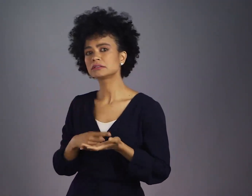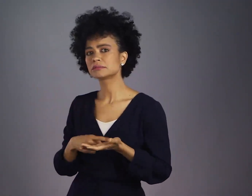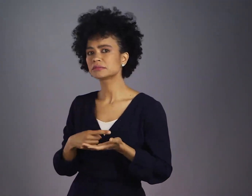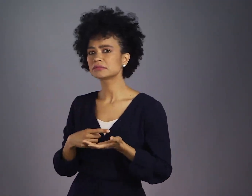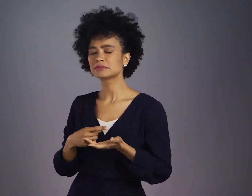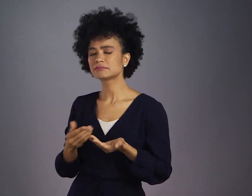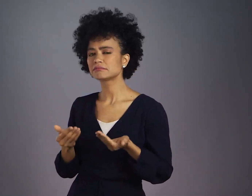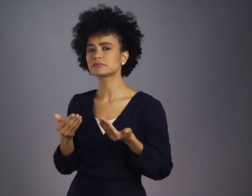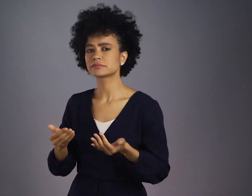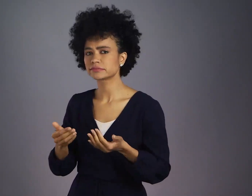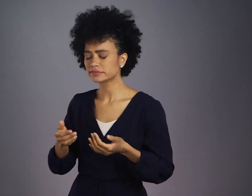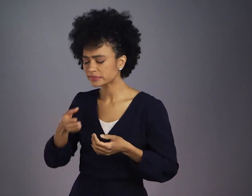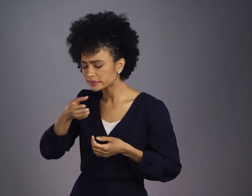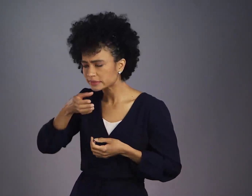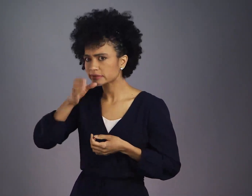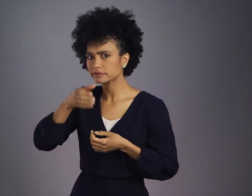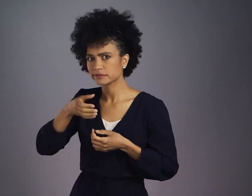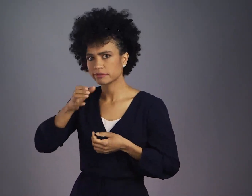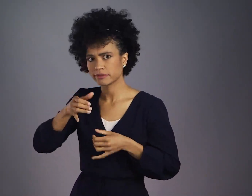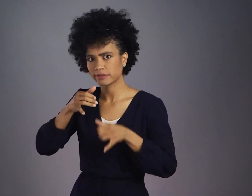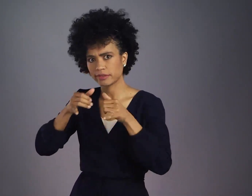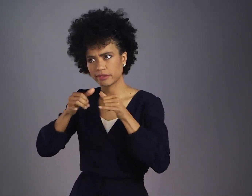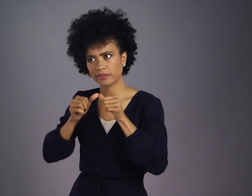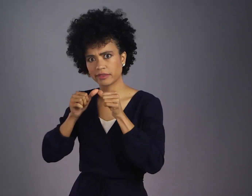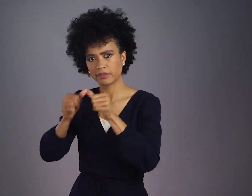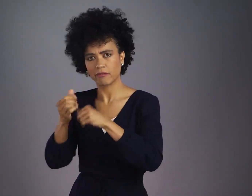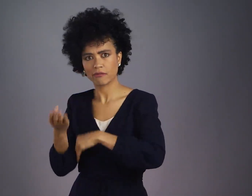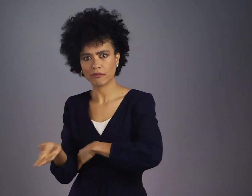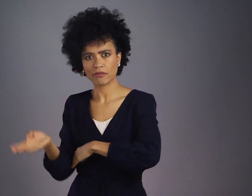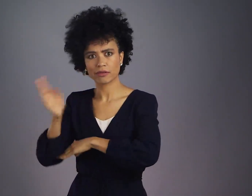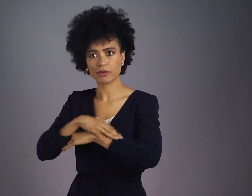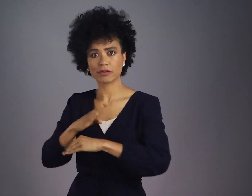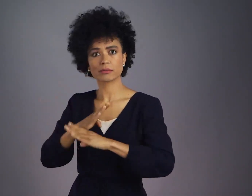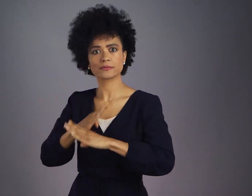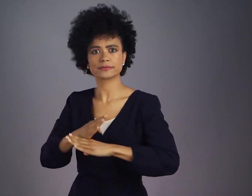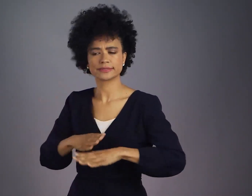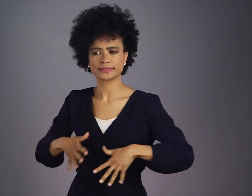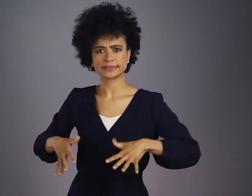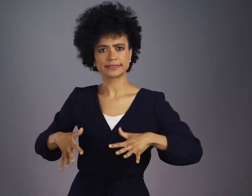He sometimes drinks in the morning and through the day also, to hold his nervousness in check.